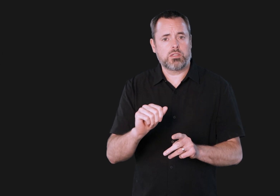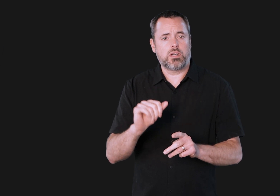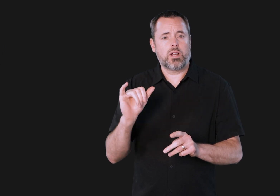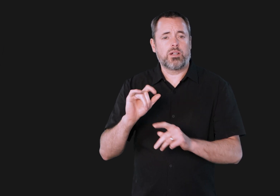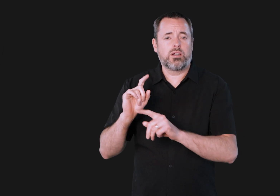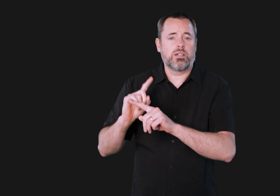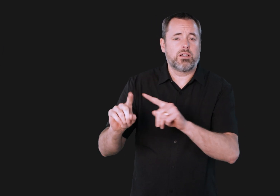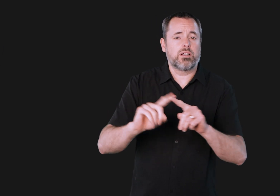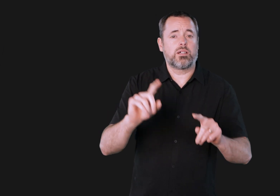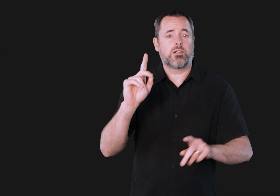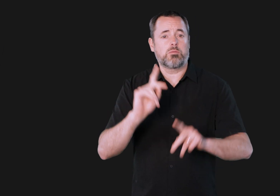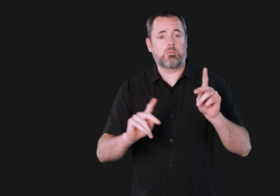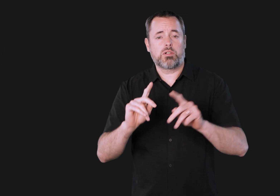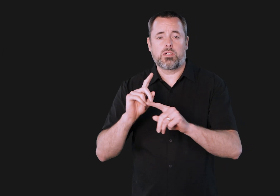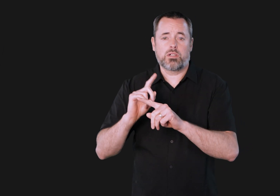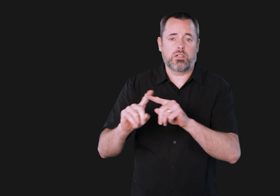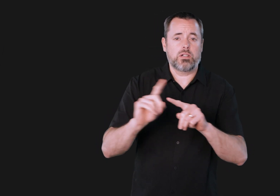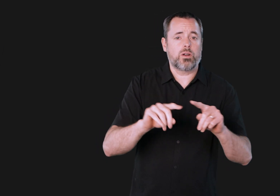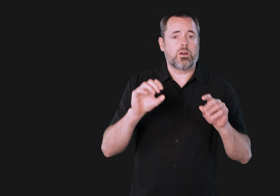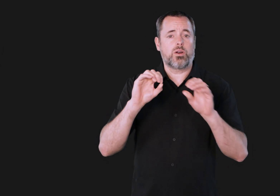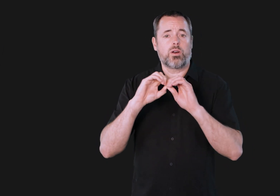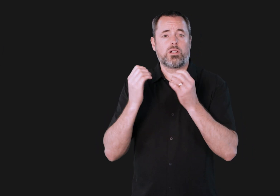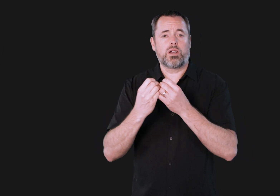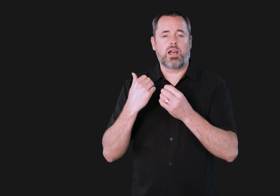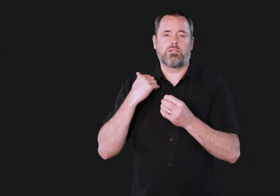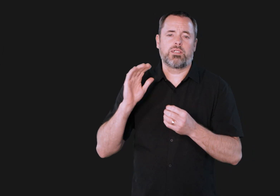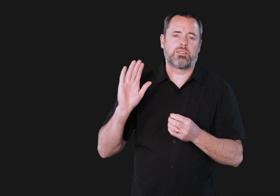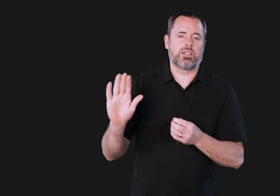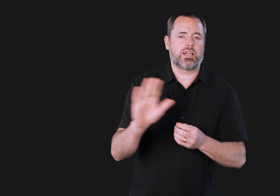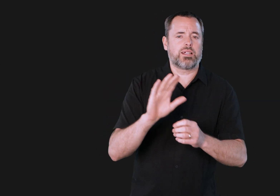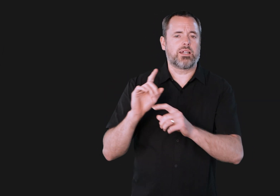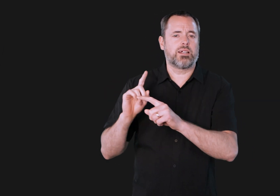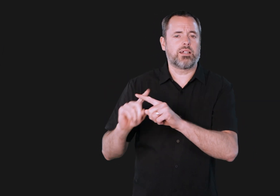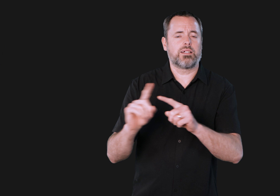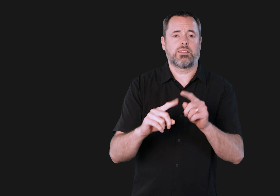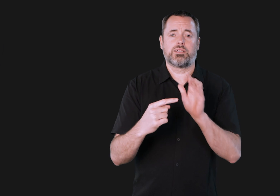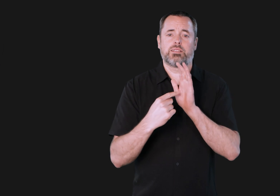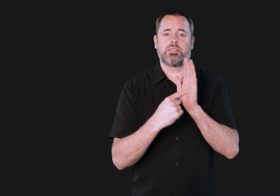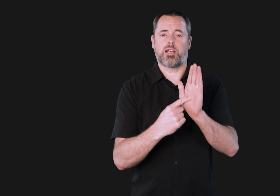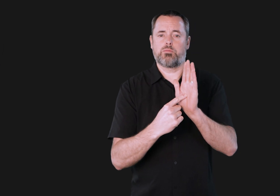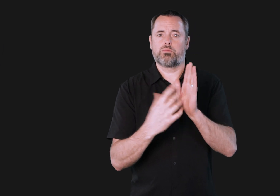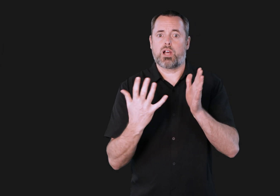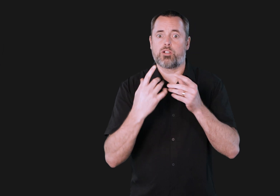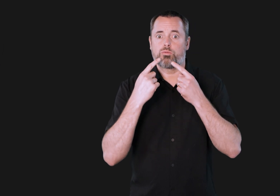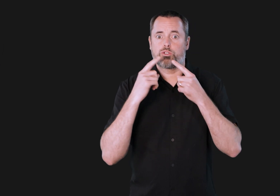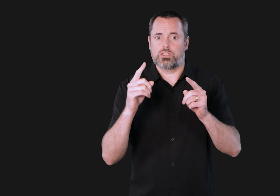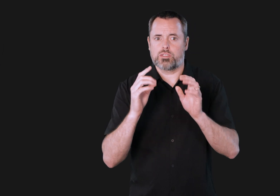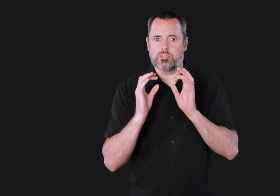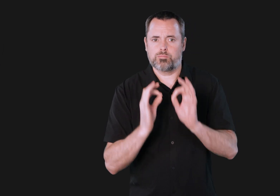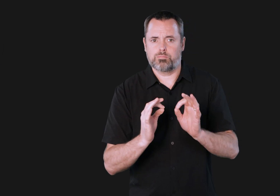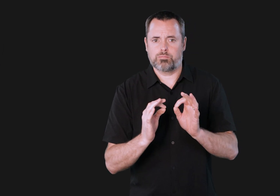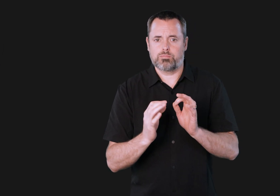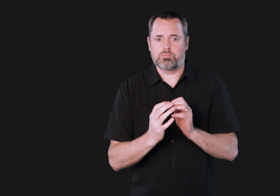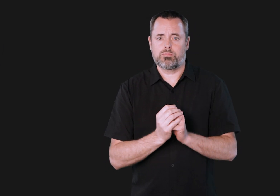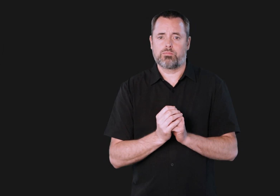Different people and organizations will have different examples of what works best.